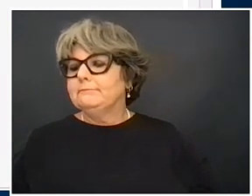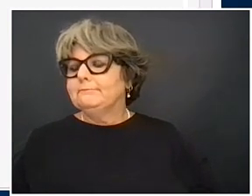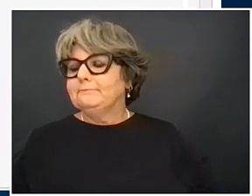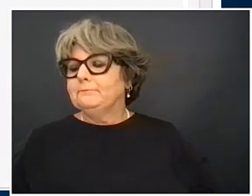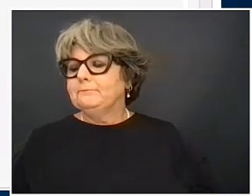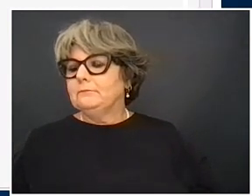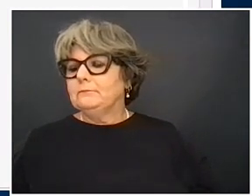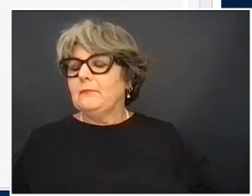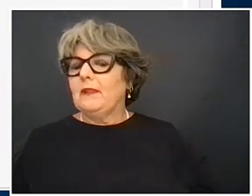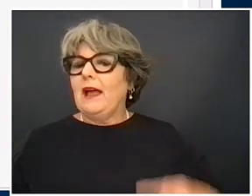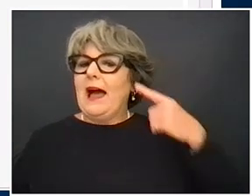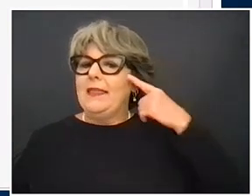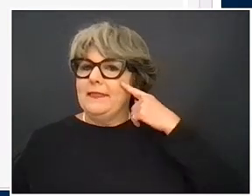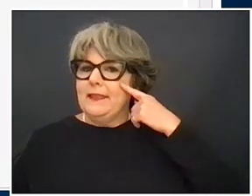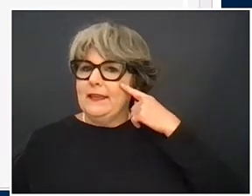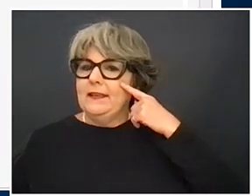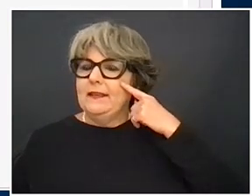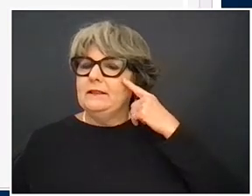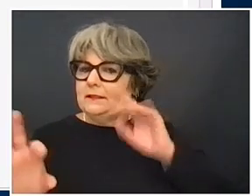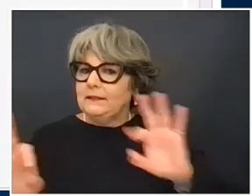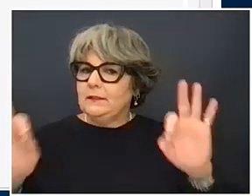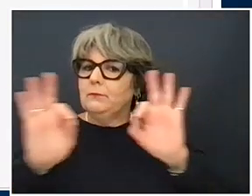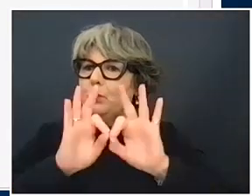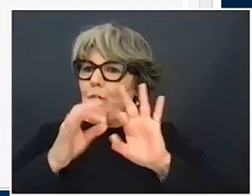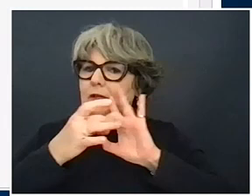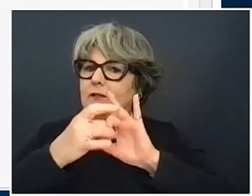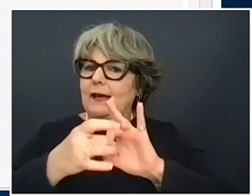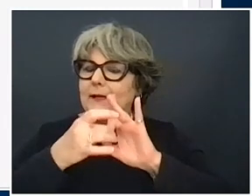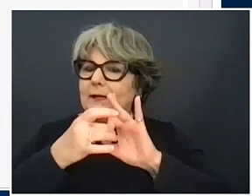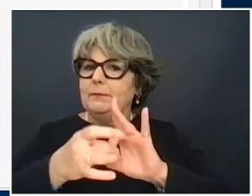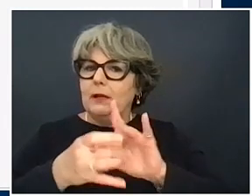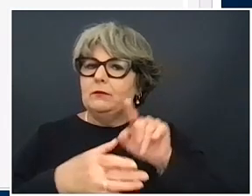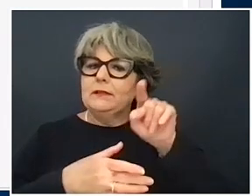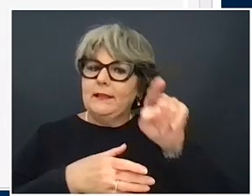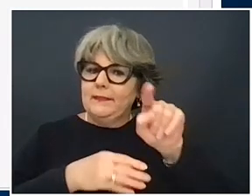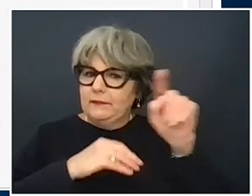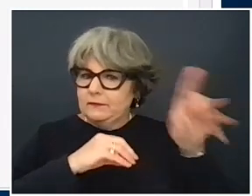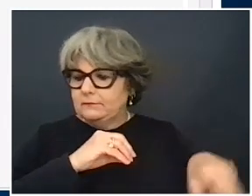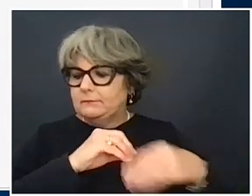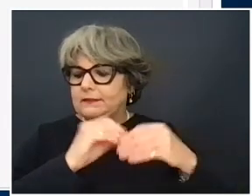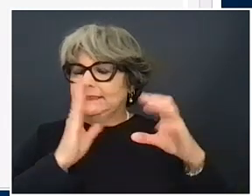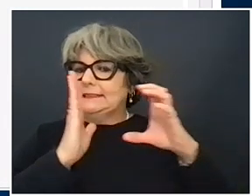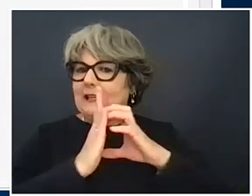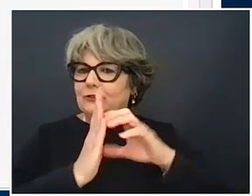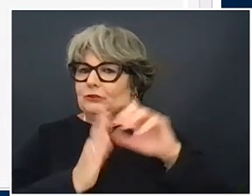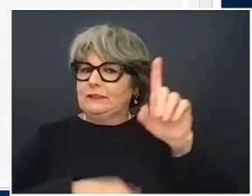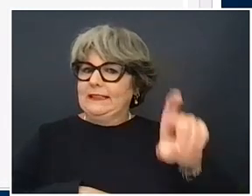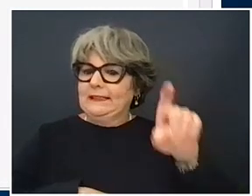consequential and does belong in this section as well, I want to understand why